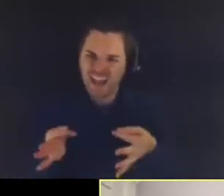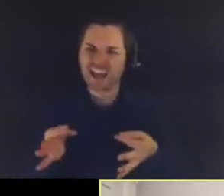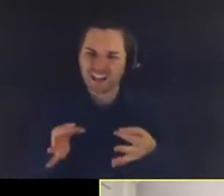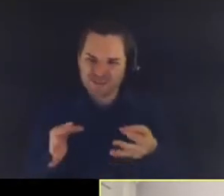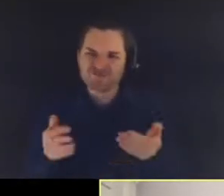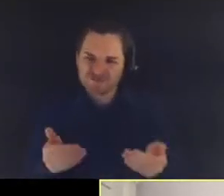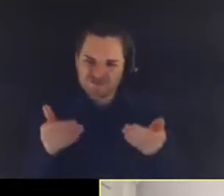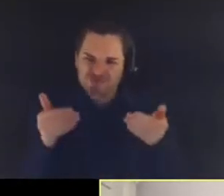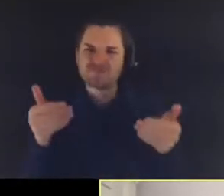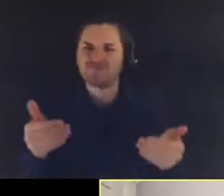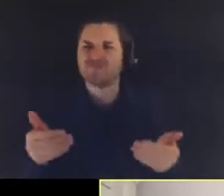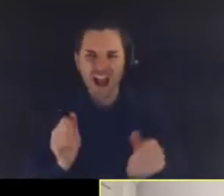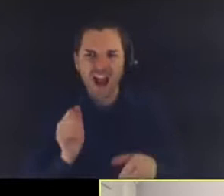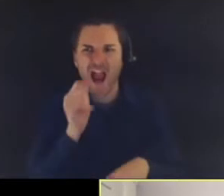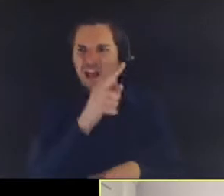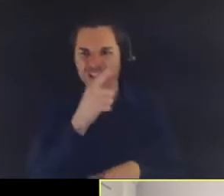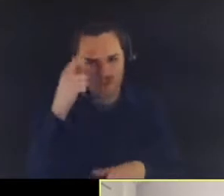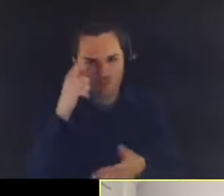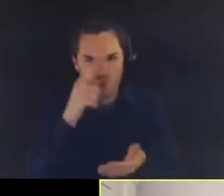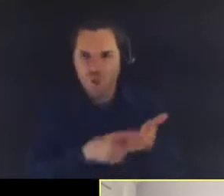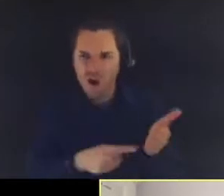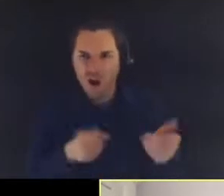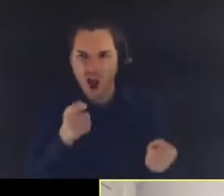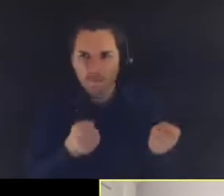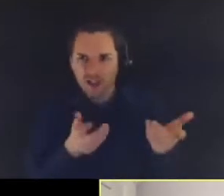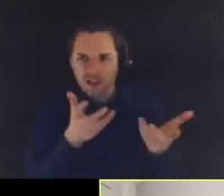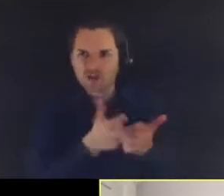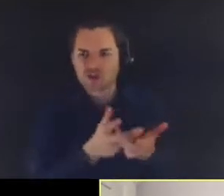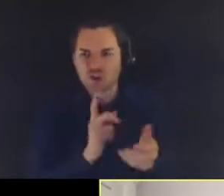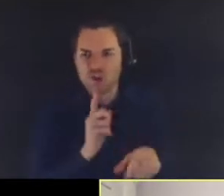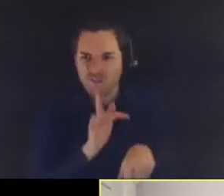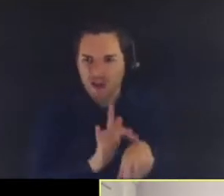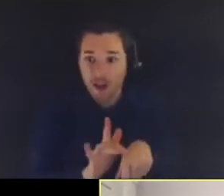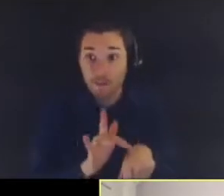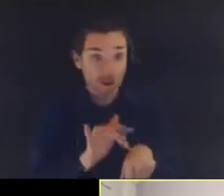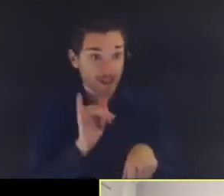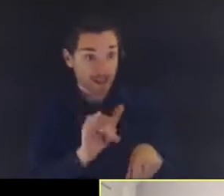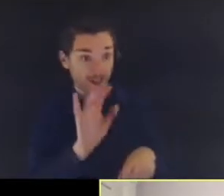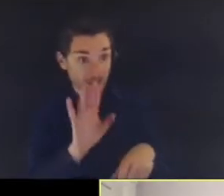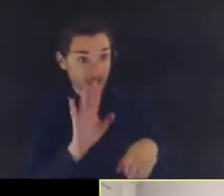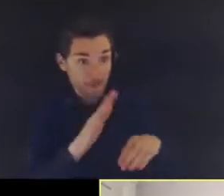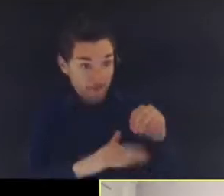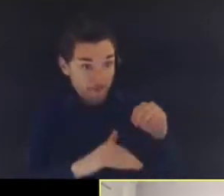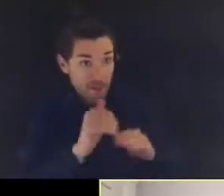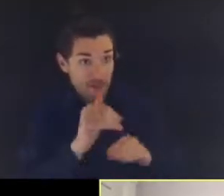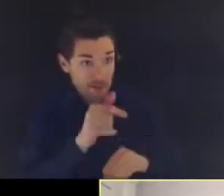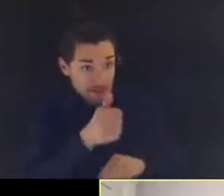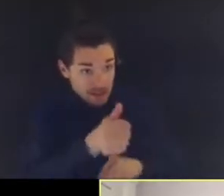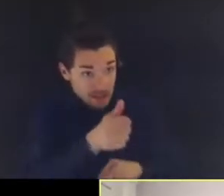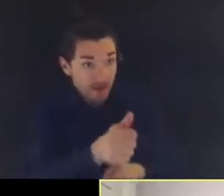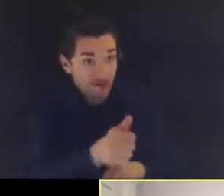are available, whether the venue is accessible, if we ever go to in person events again, and